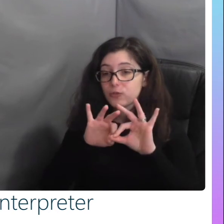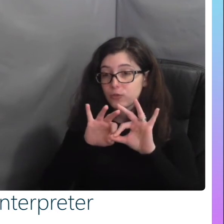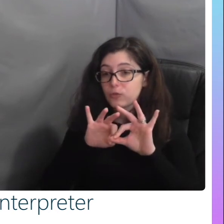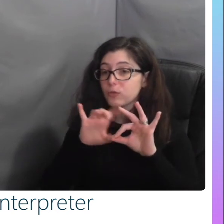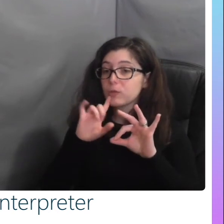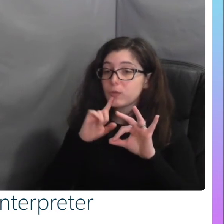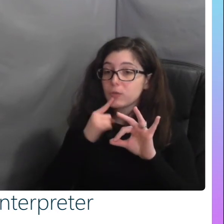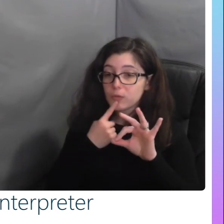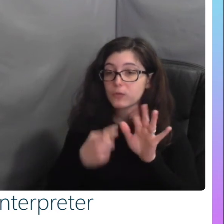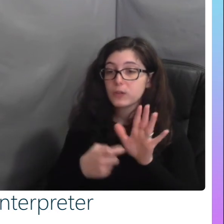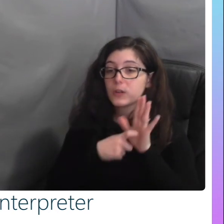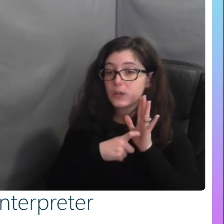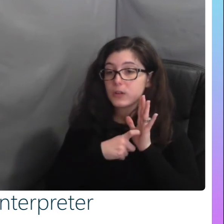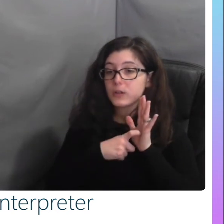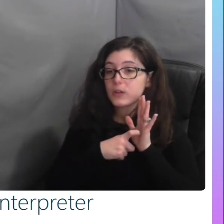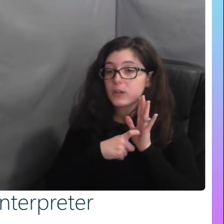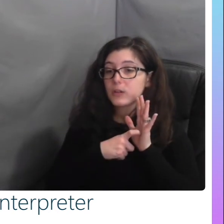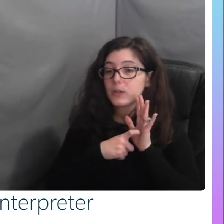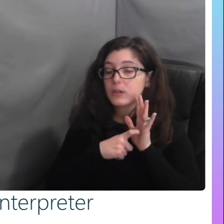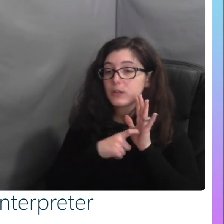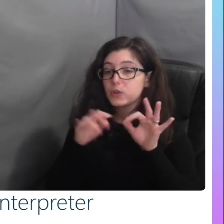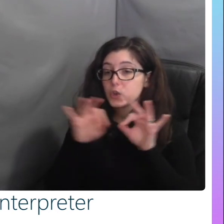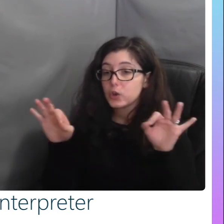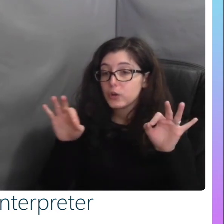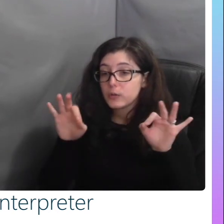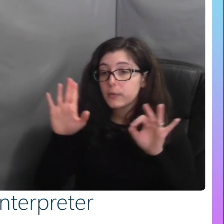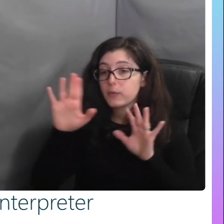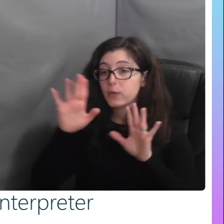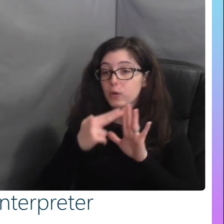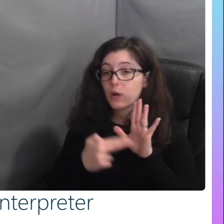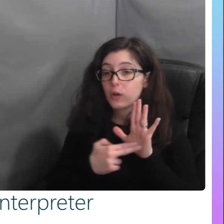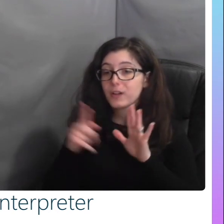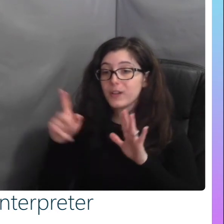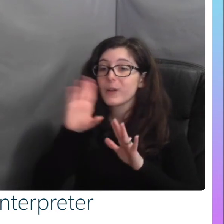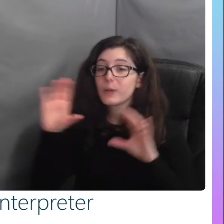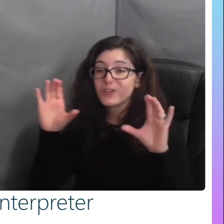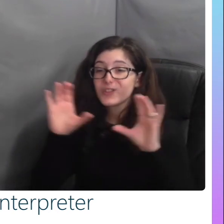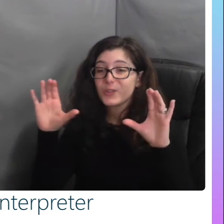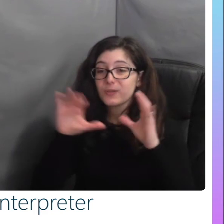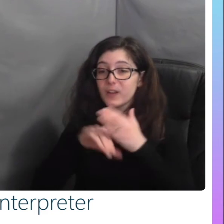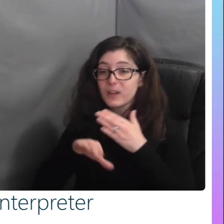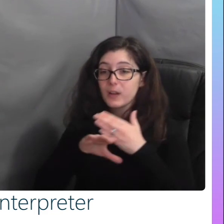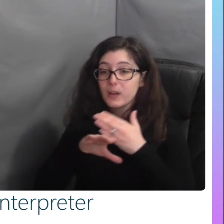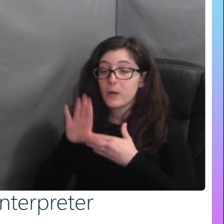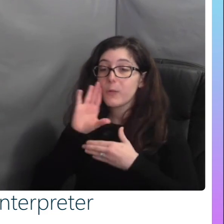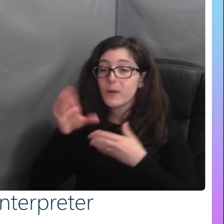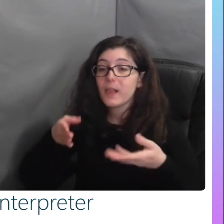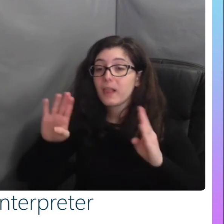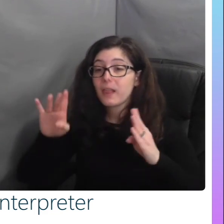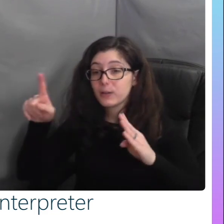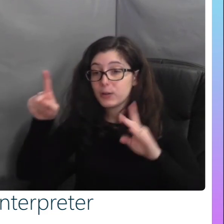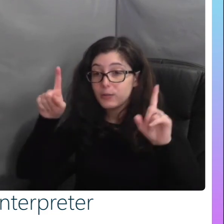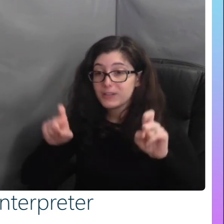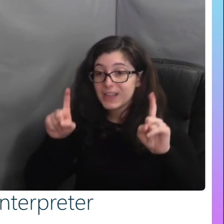that they will certify accessibility, that they will let you test the accessibility yourself,